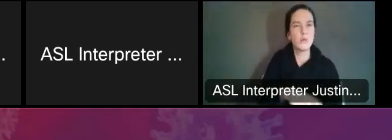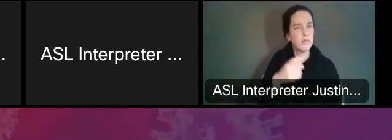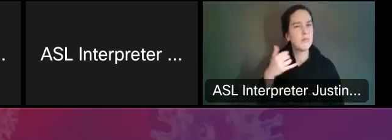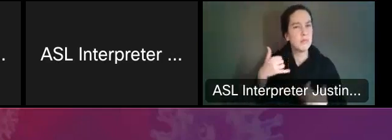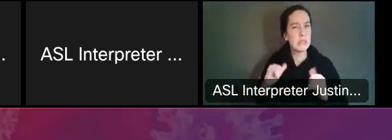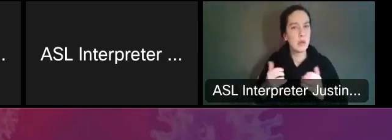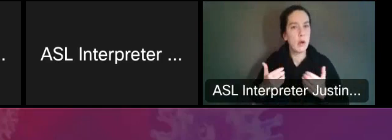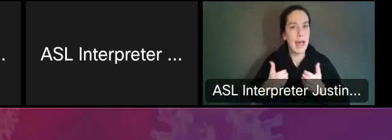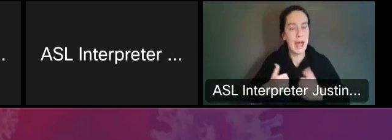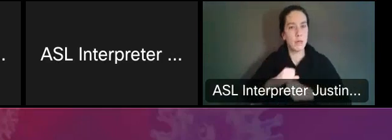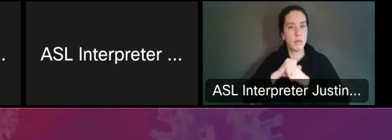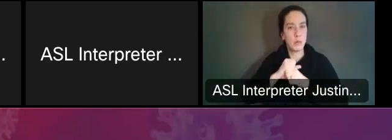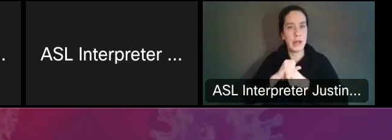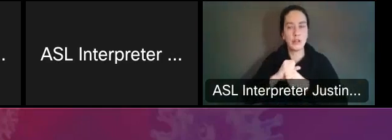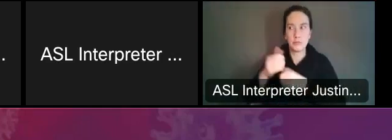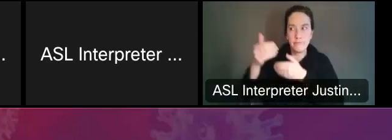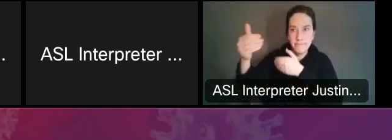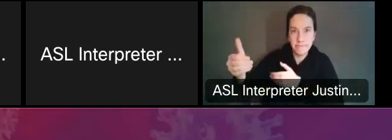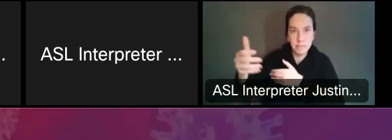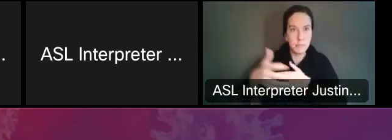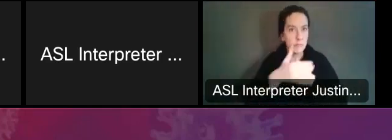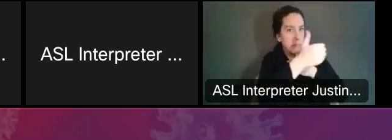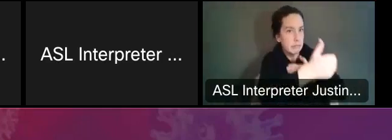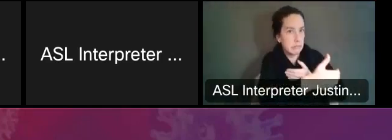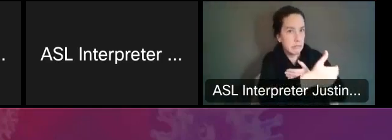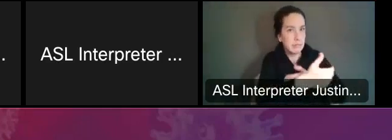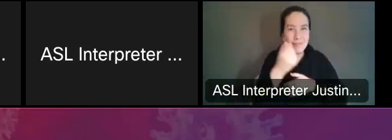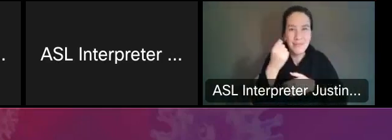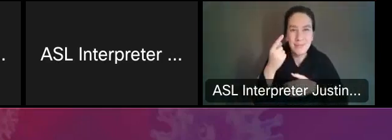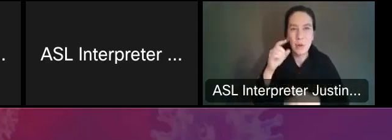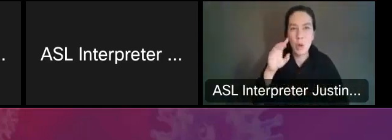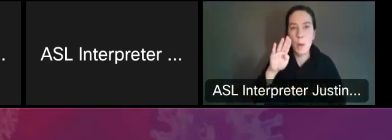The booster shot helps get protection back up to higher level.